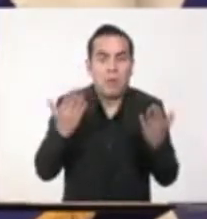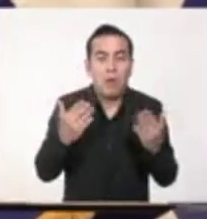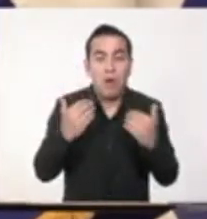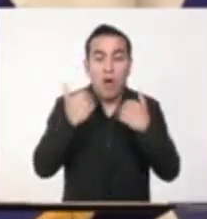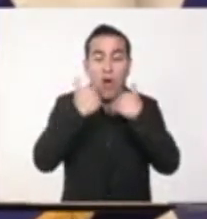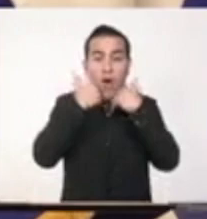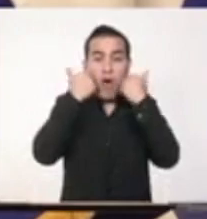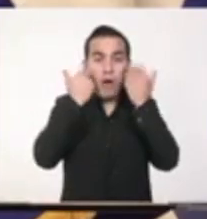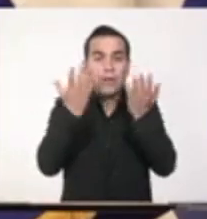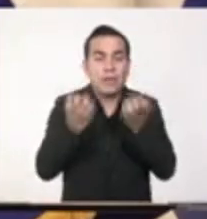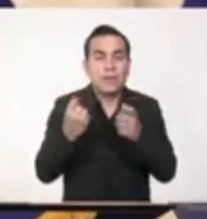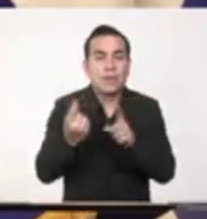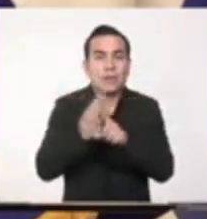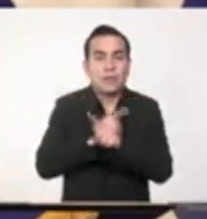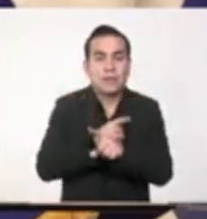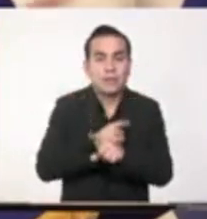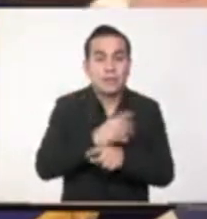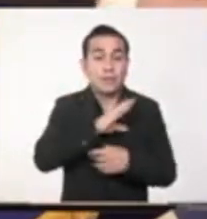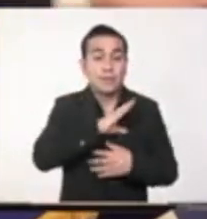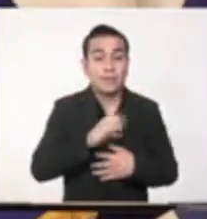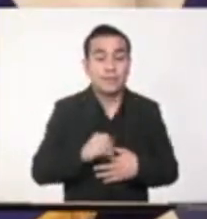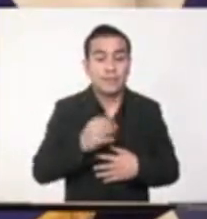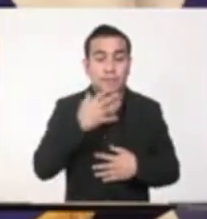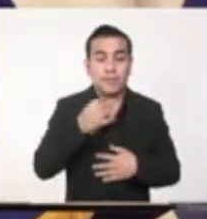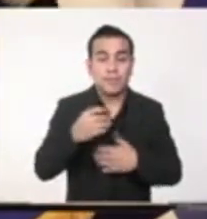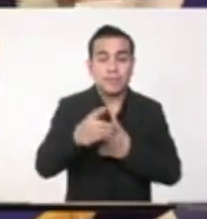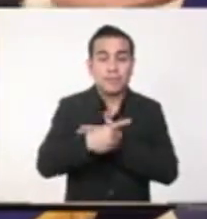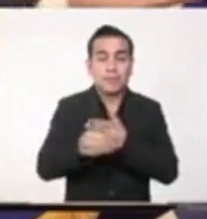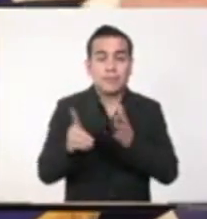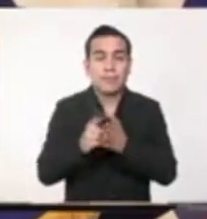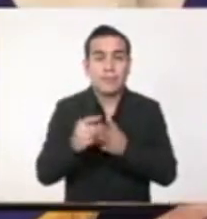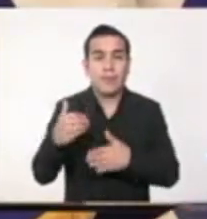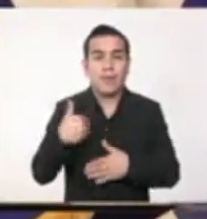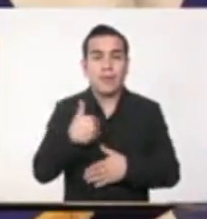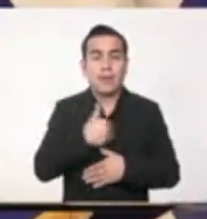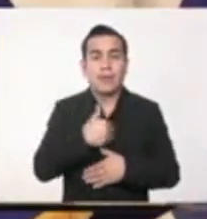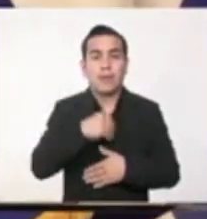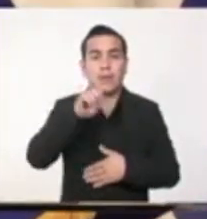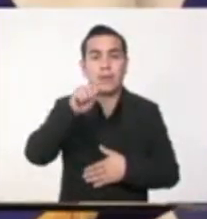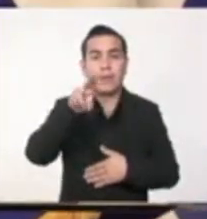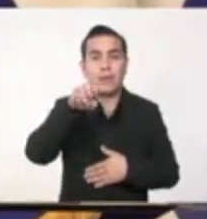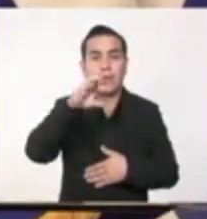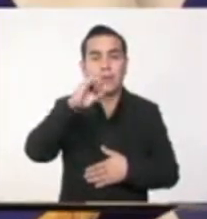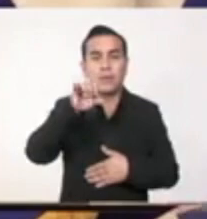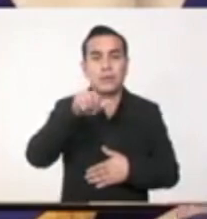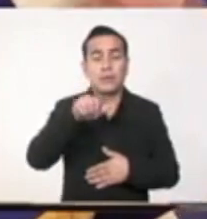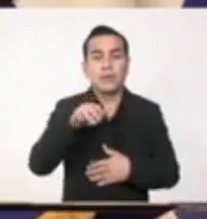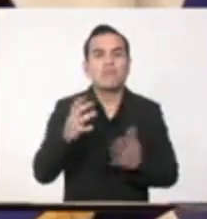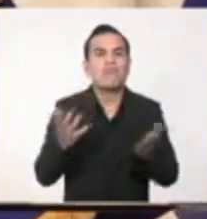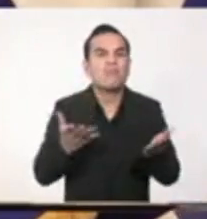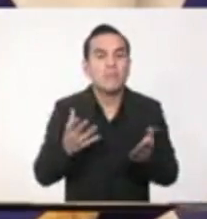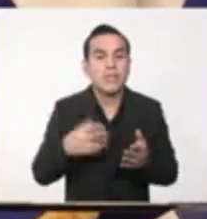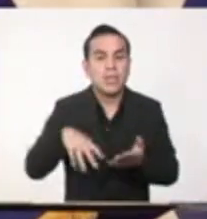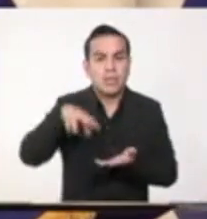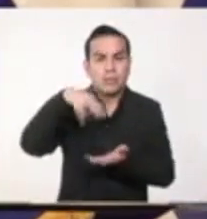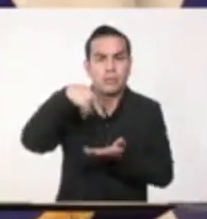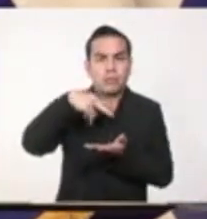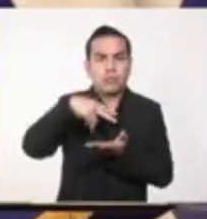change the country, the other deputy who was minister Sweden, who was the minister of culture, is a dancer, a lawyer,